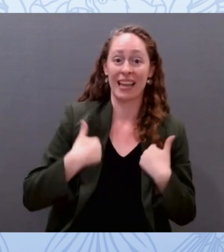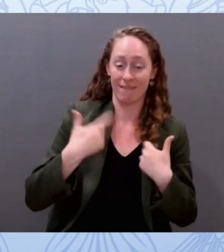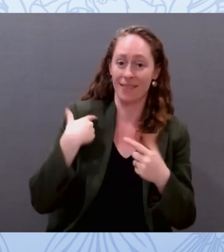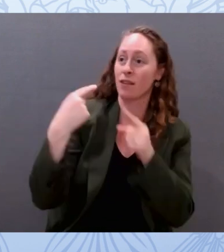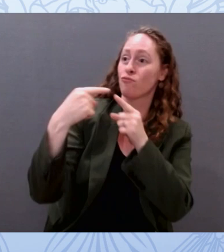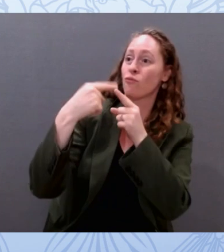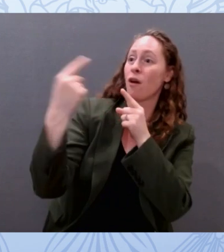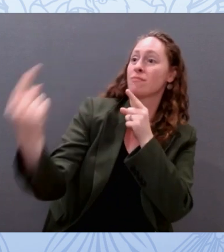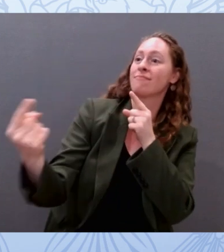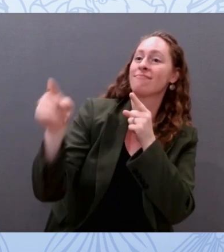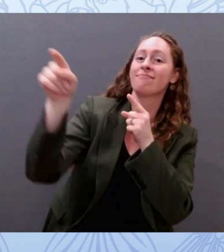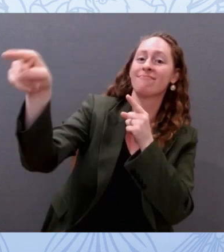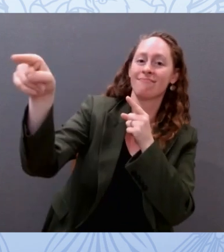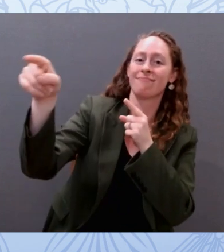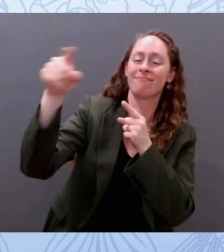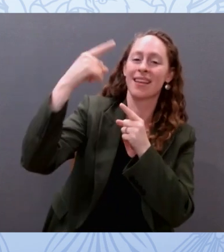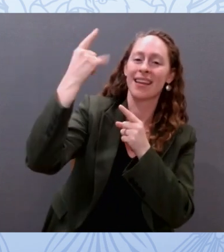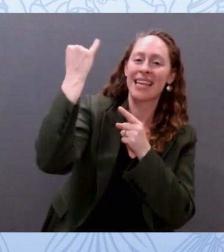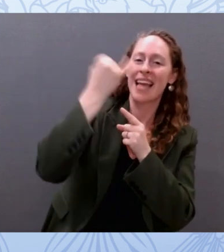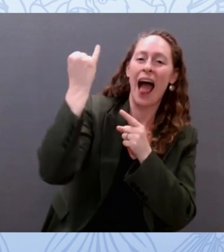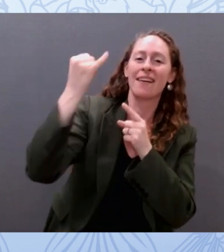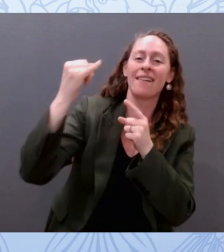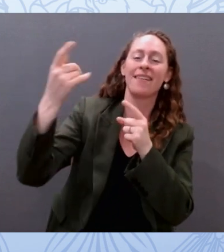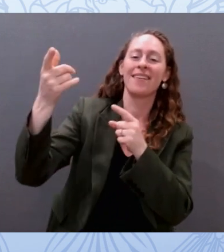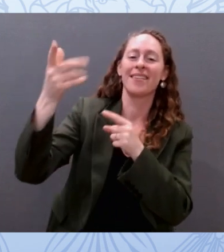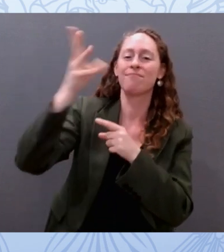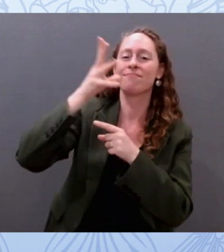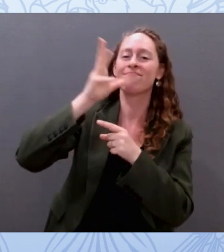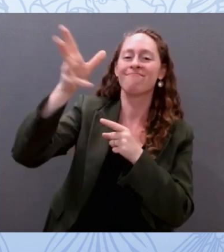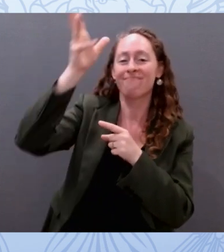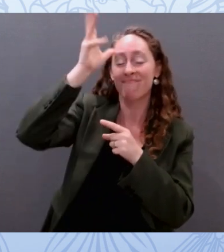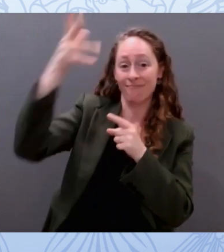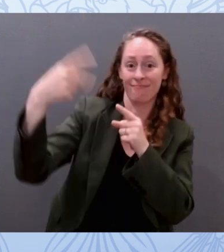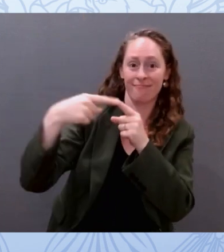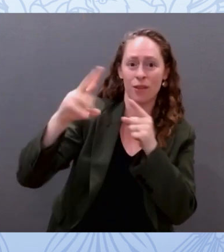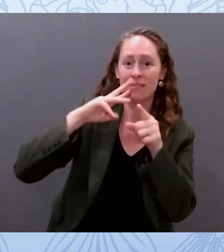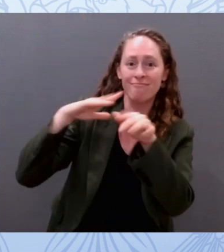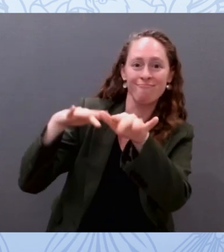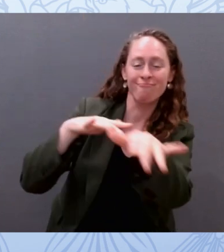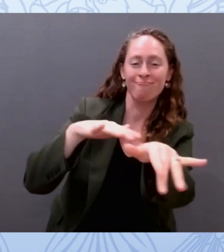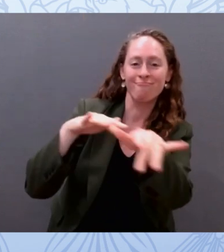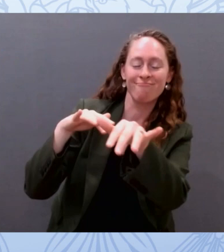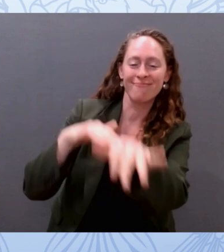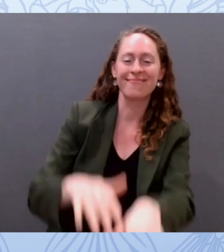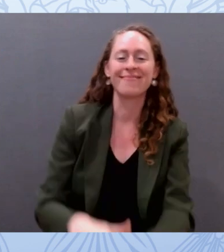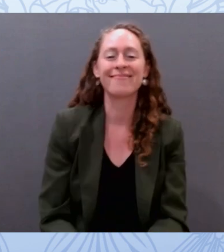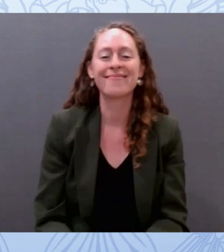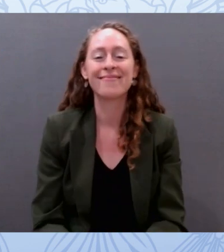is ribbons of pasta drying on the linoleum counter in my grandfather's Italian kitchen,